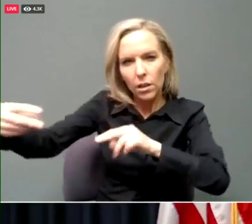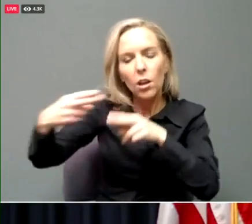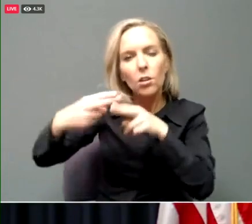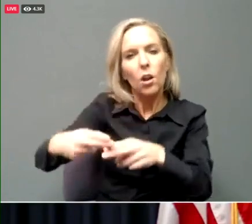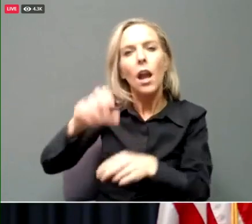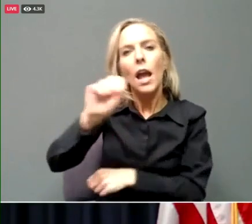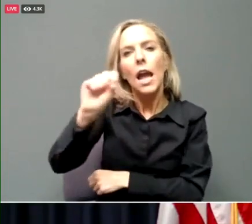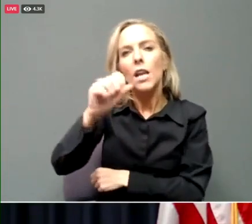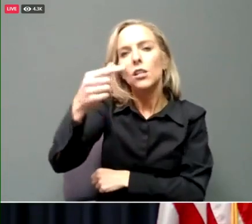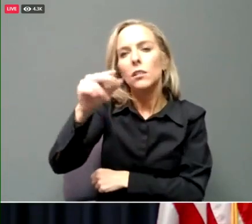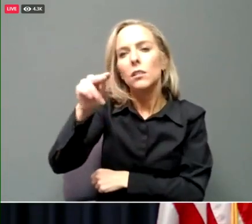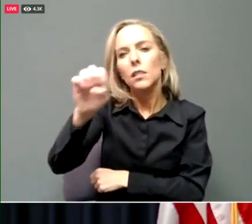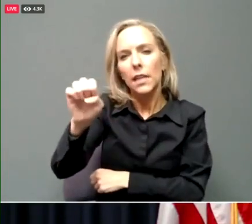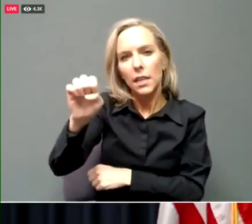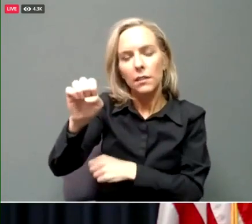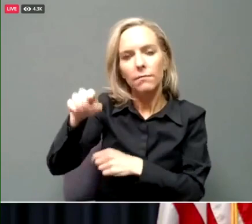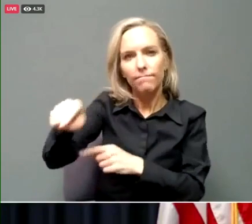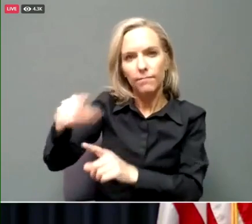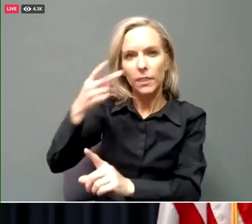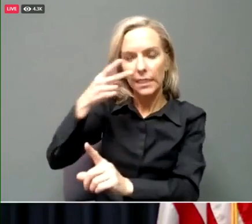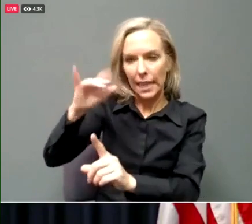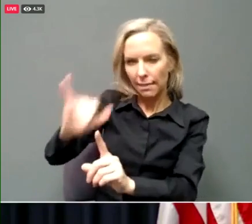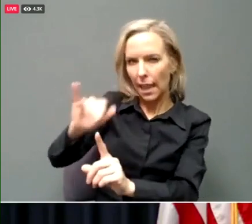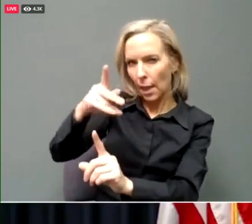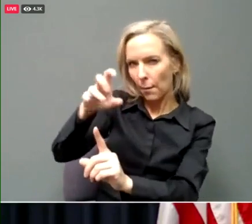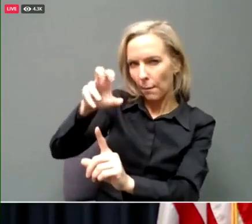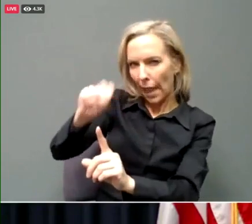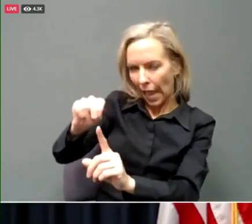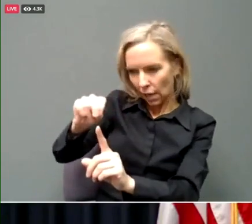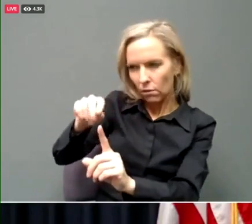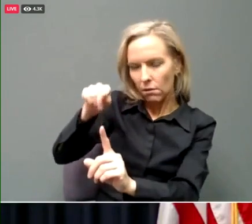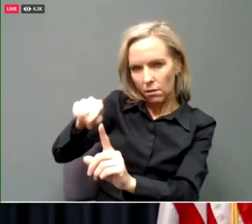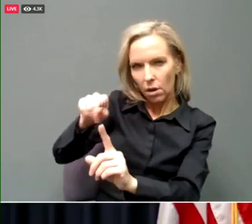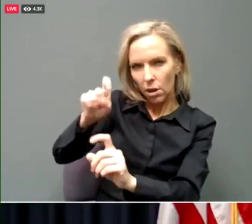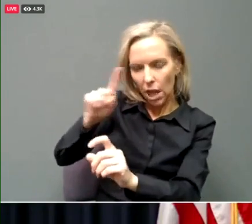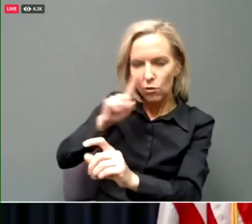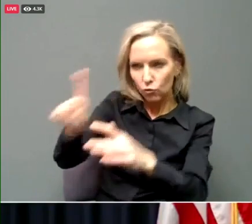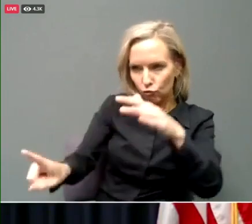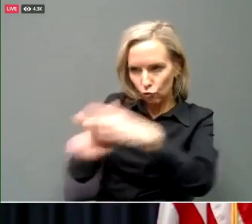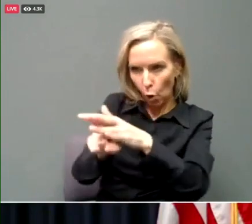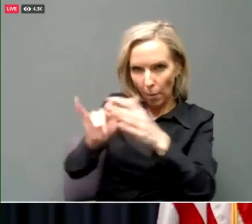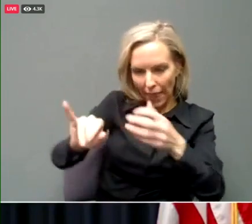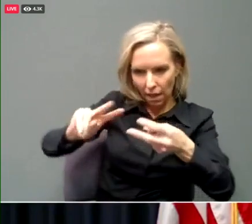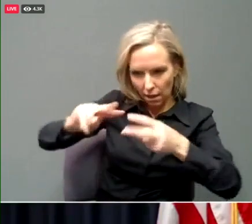certain pattern that shows up with that variation to be 117 variation. When